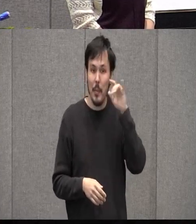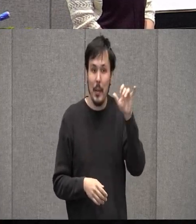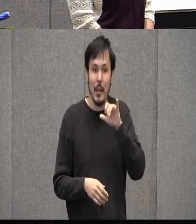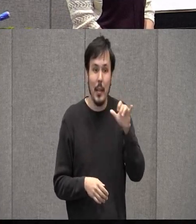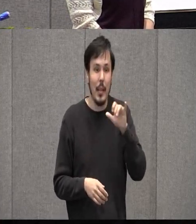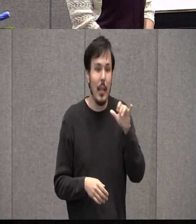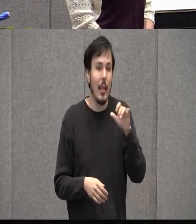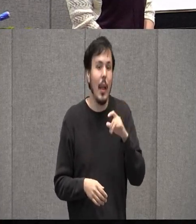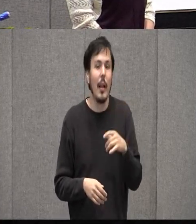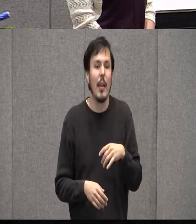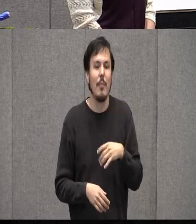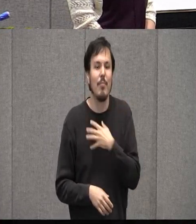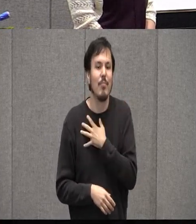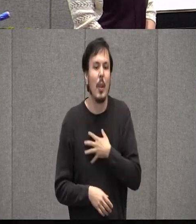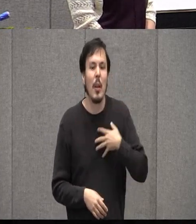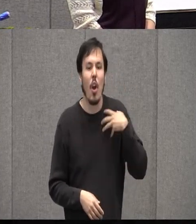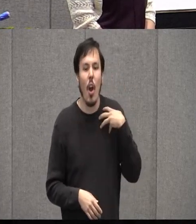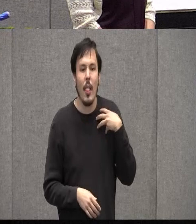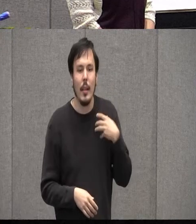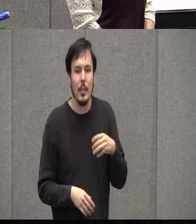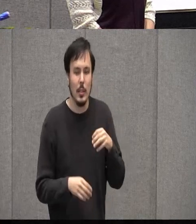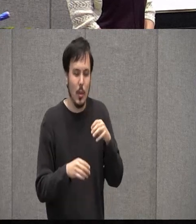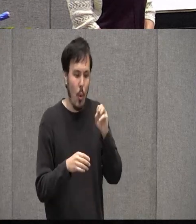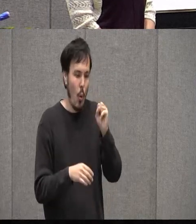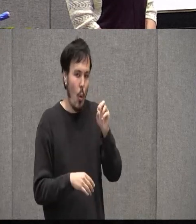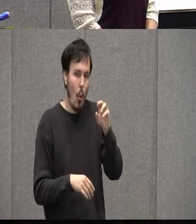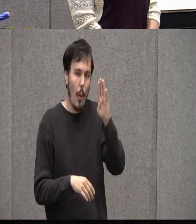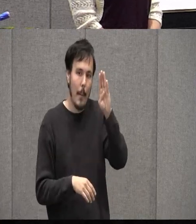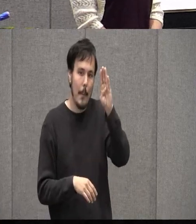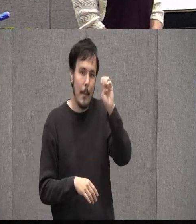And I love these bamboo skewers. This is another kitchen item that some people might have at home.